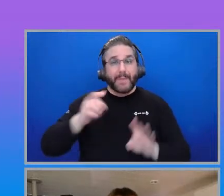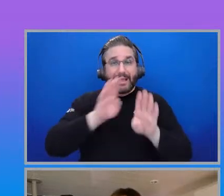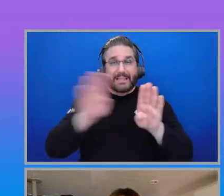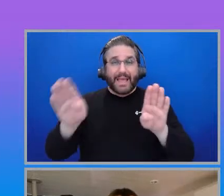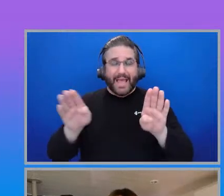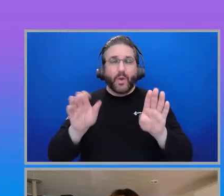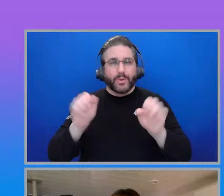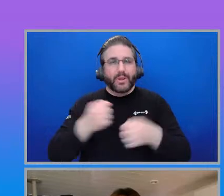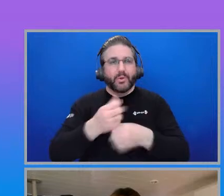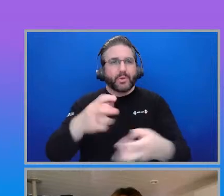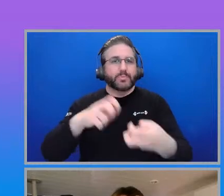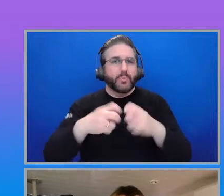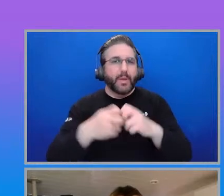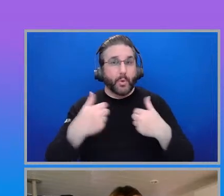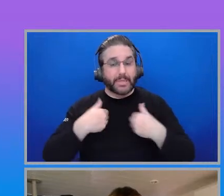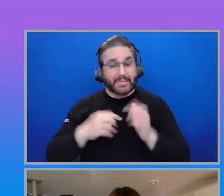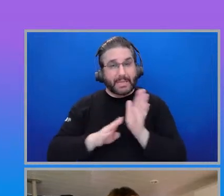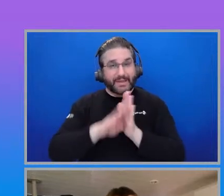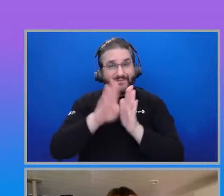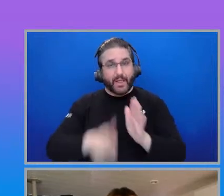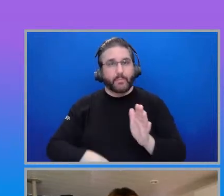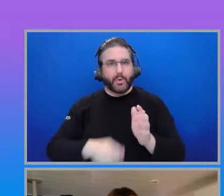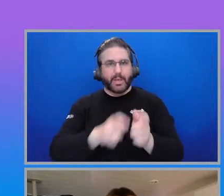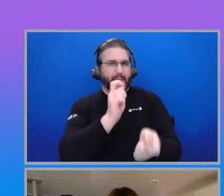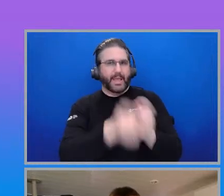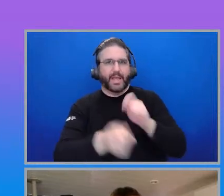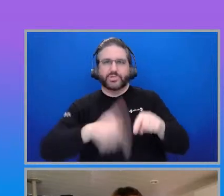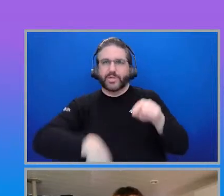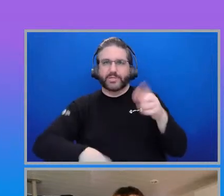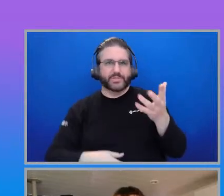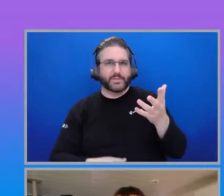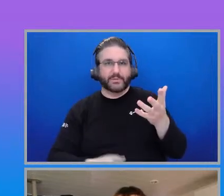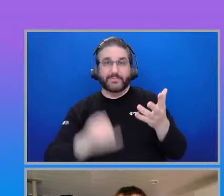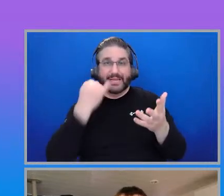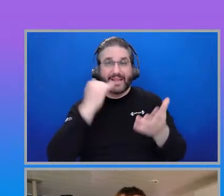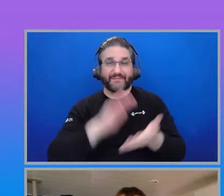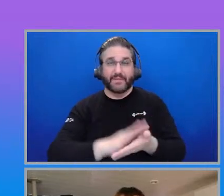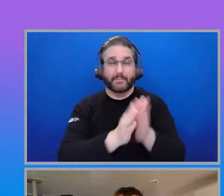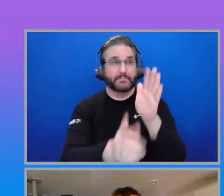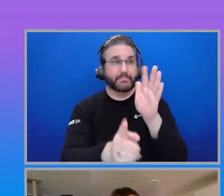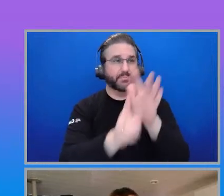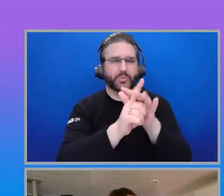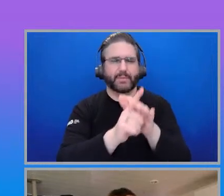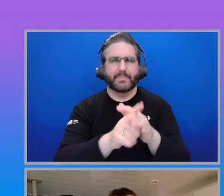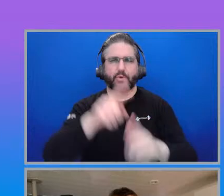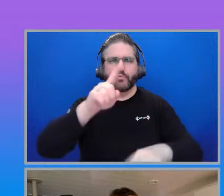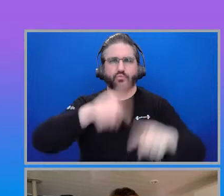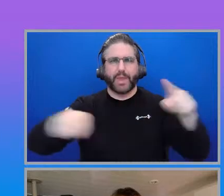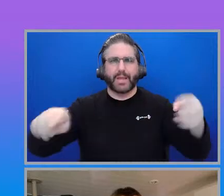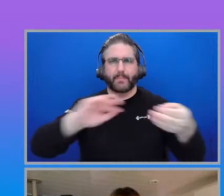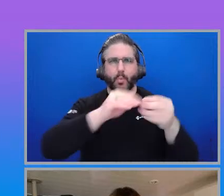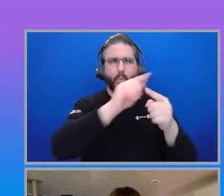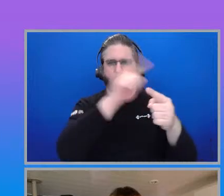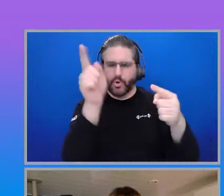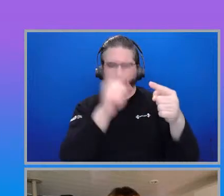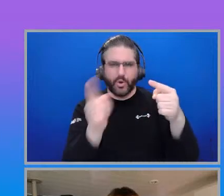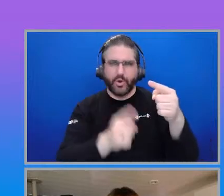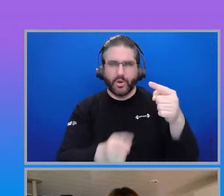problematic because you, as the developer, actually can't do anything about it. If they display in a random kind of